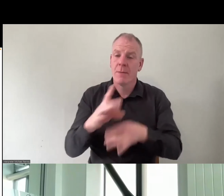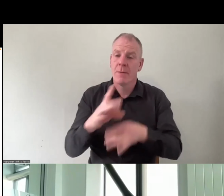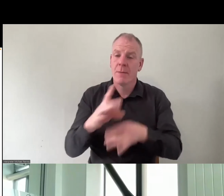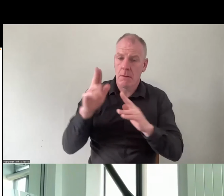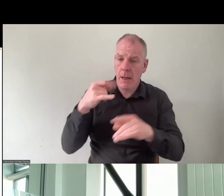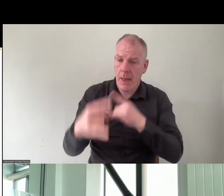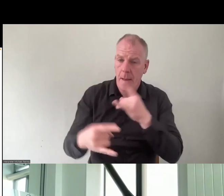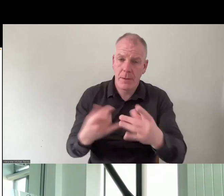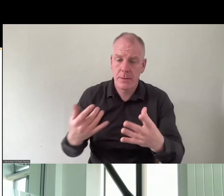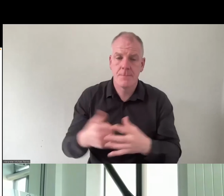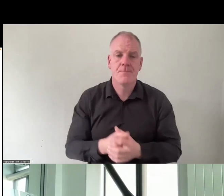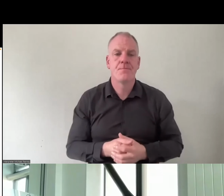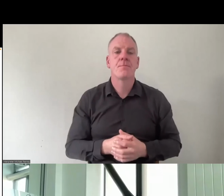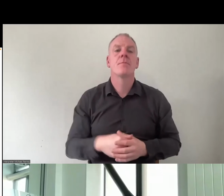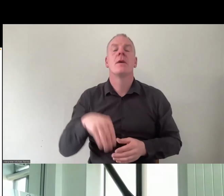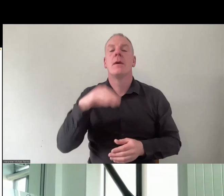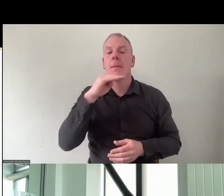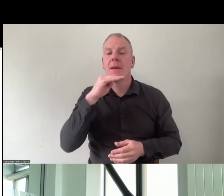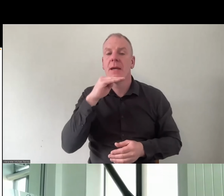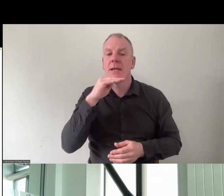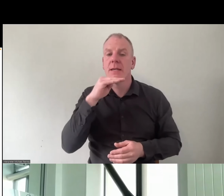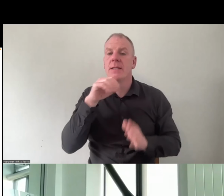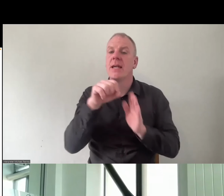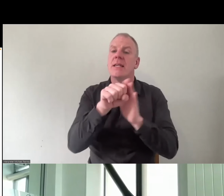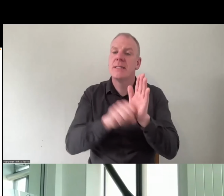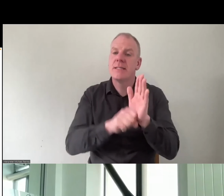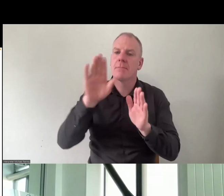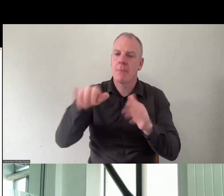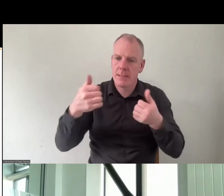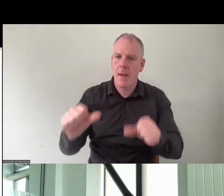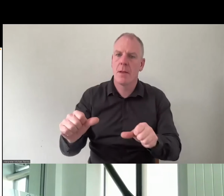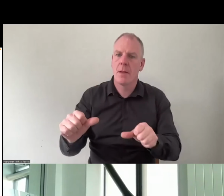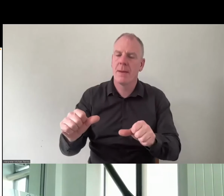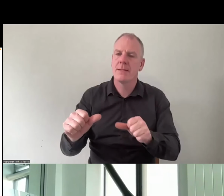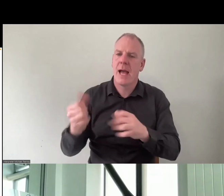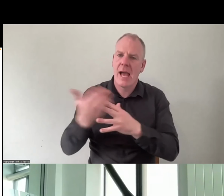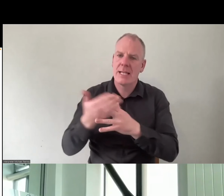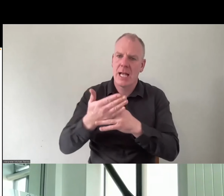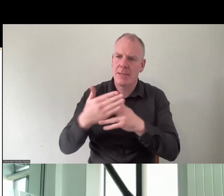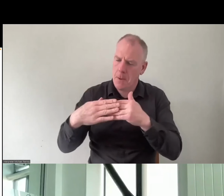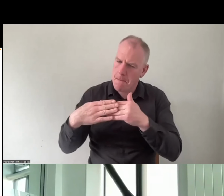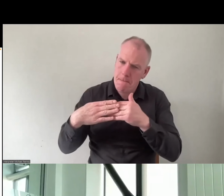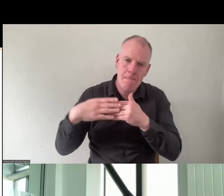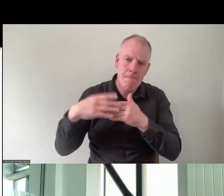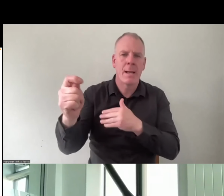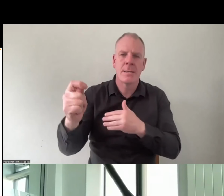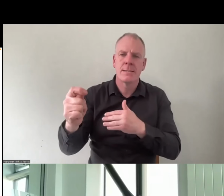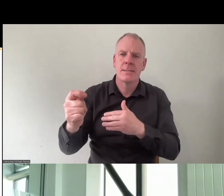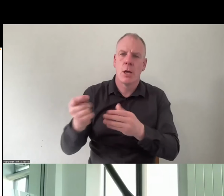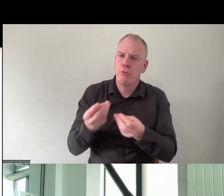and it means that states must implement accessibility, to the maximum of their resources. It does not suffer any exception,